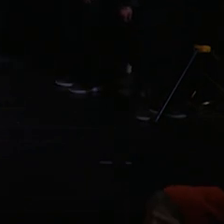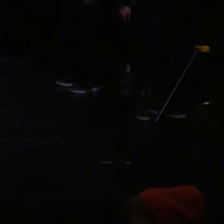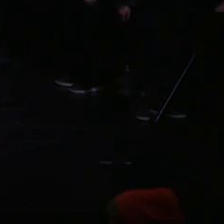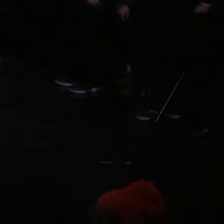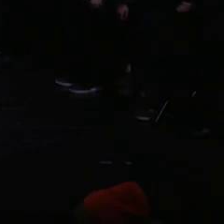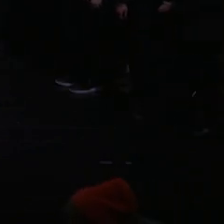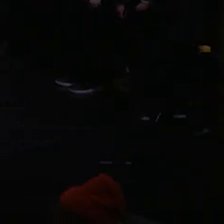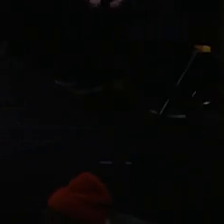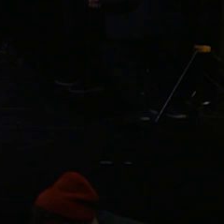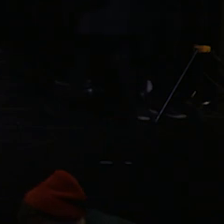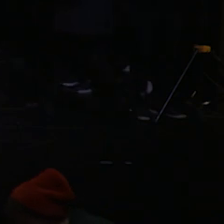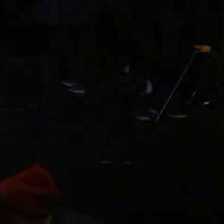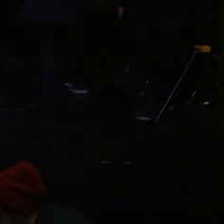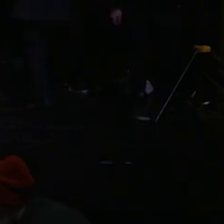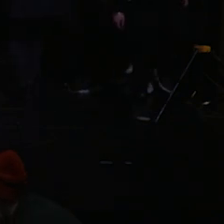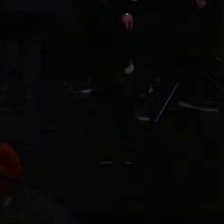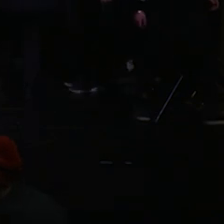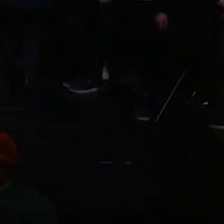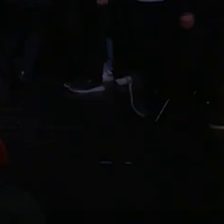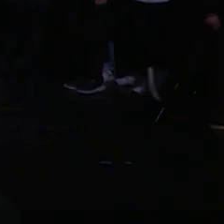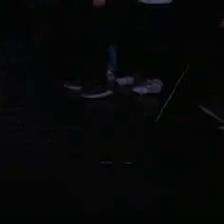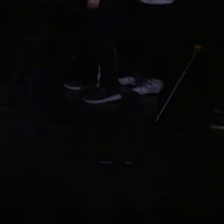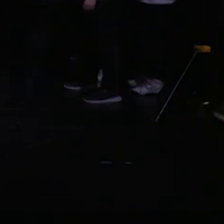“36 Hours”